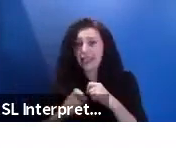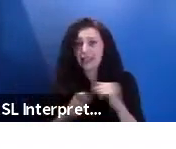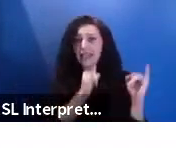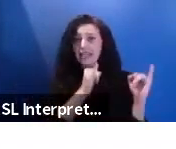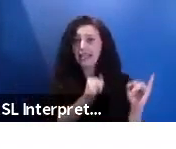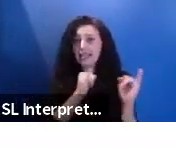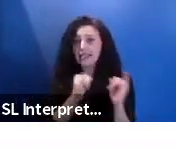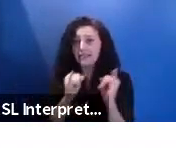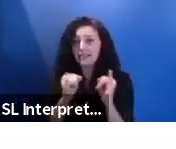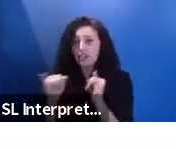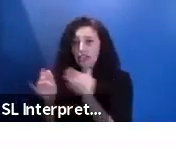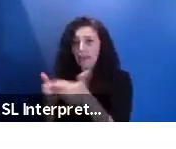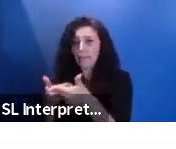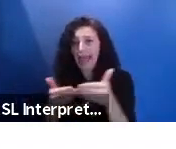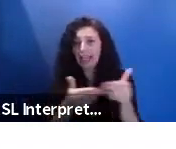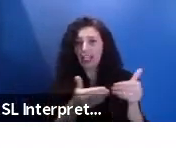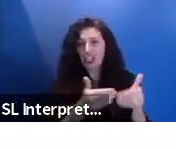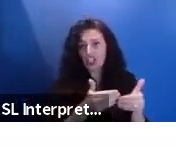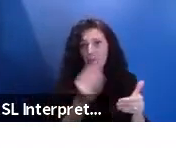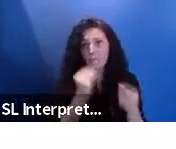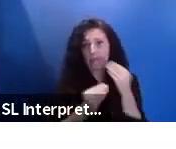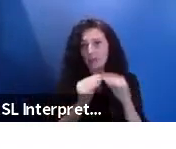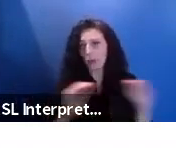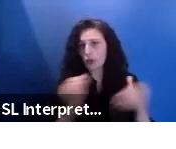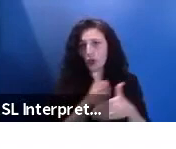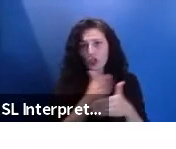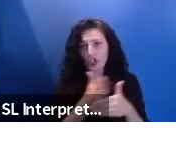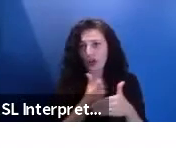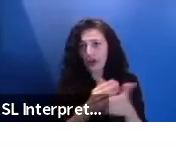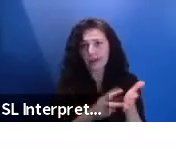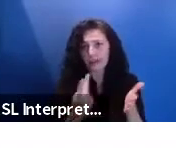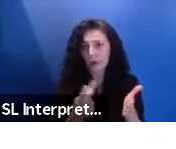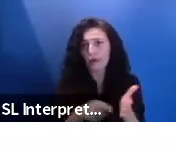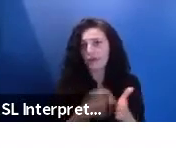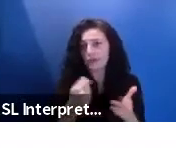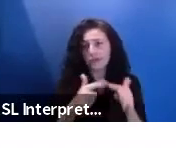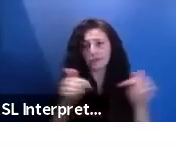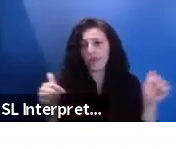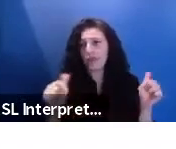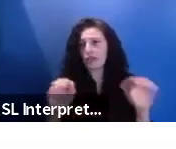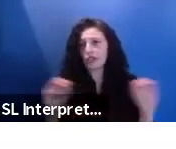any sharing of utensils or service stations, lineups for buffets or anything like that.